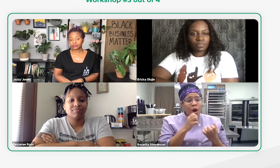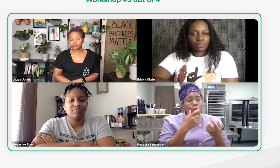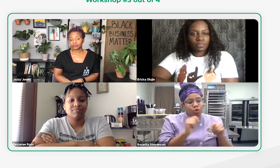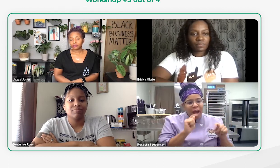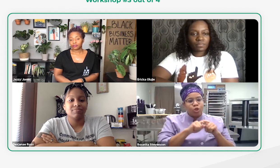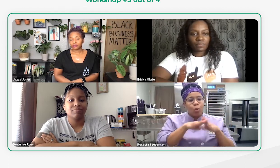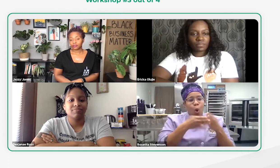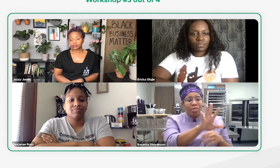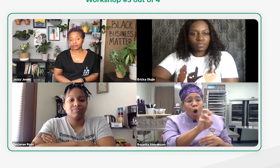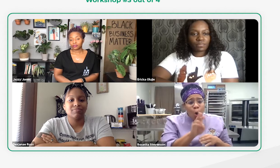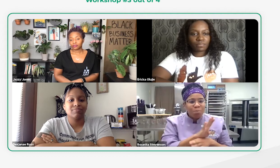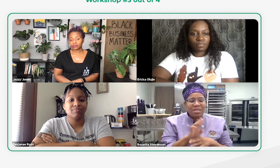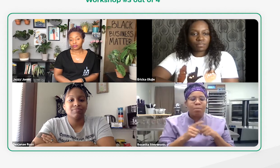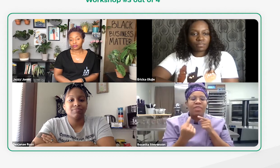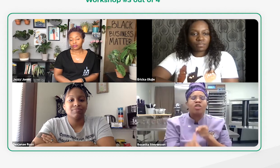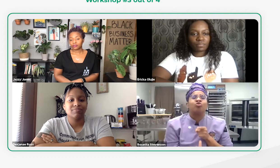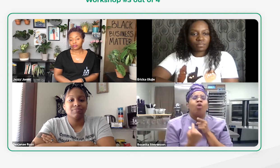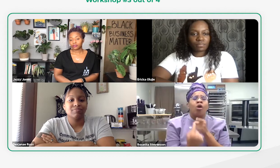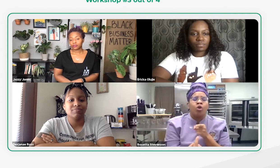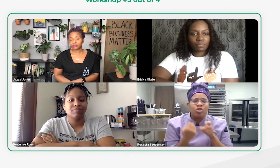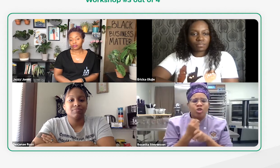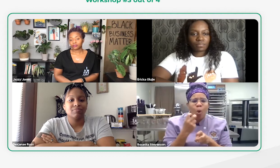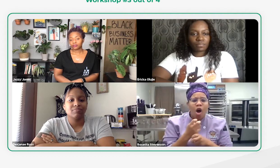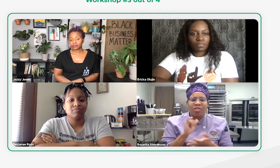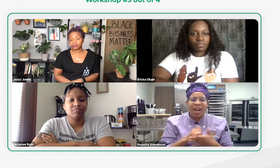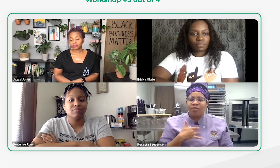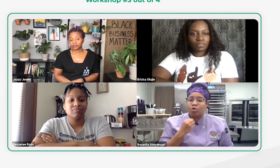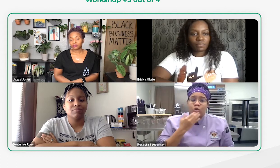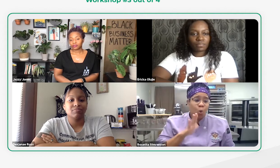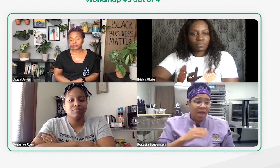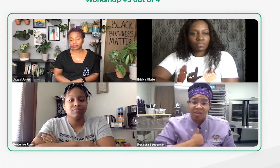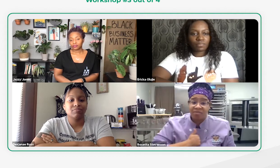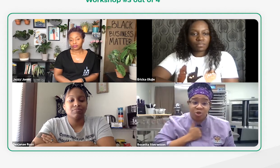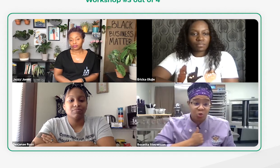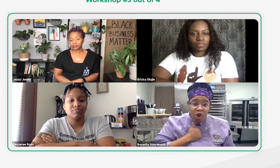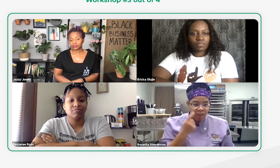you know what this couple wants to open their own business and they struggled so hard to do that.